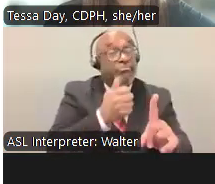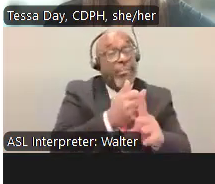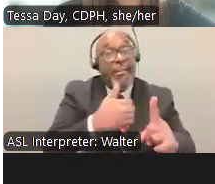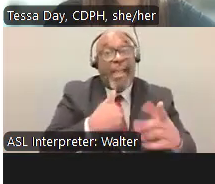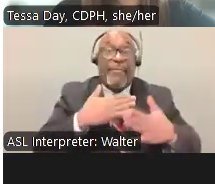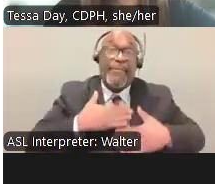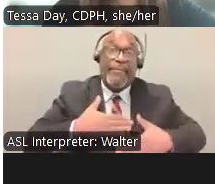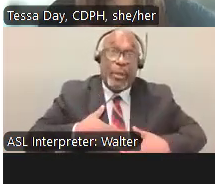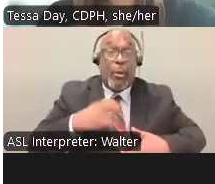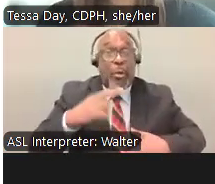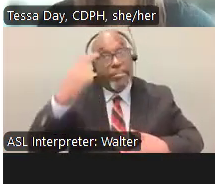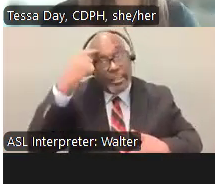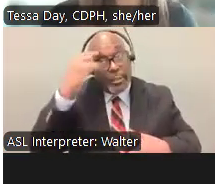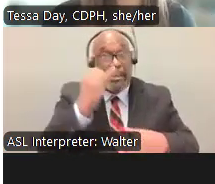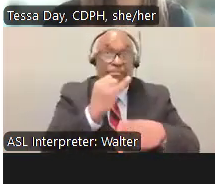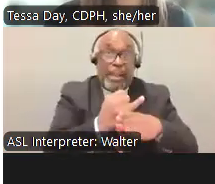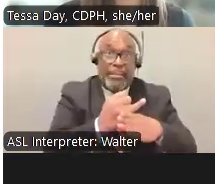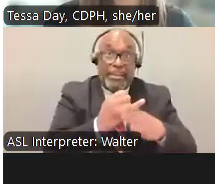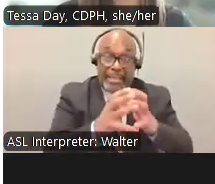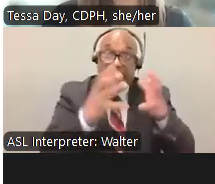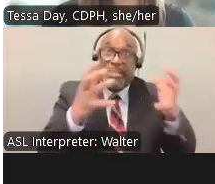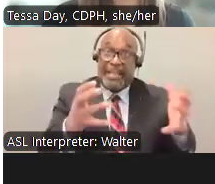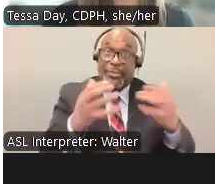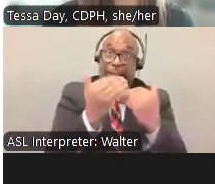13:20:28 impairment that substantially limits 13:20:31 one or more major life